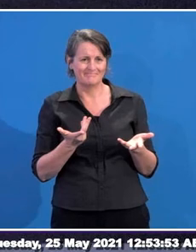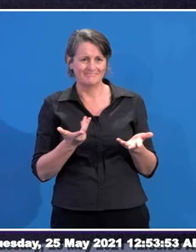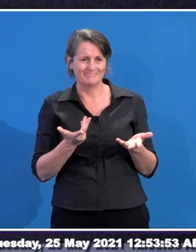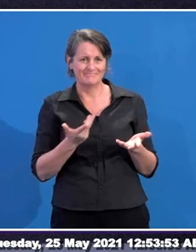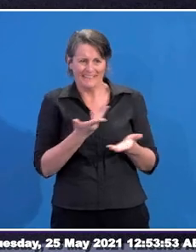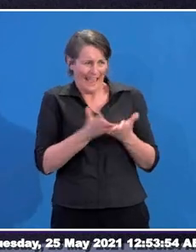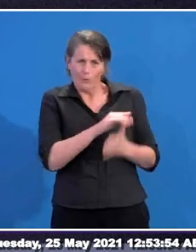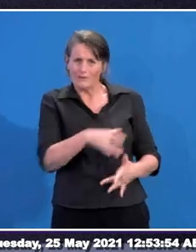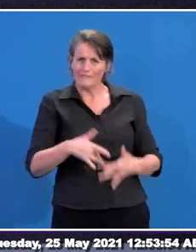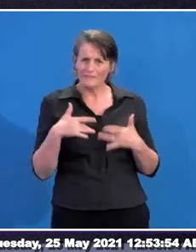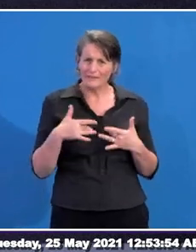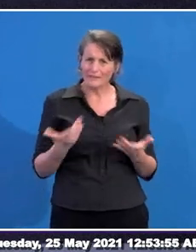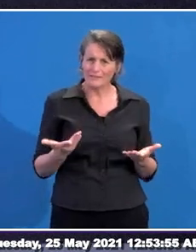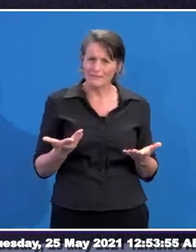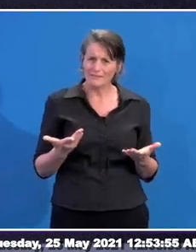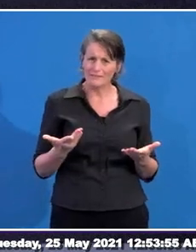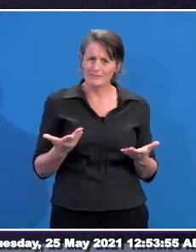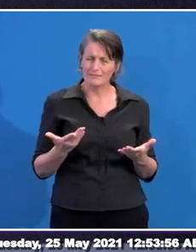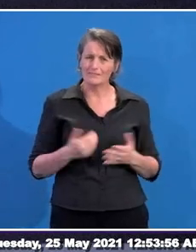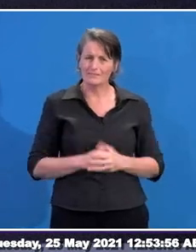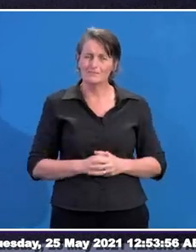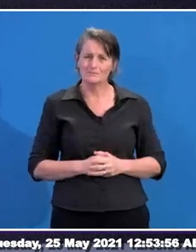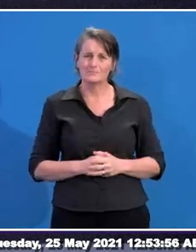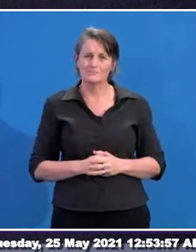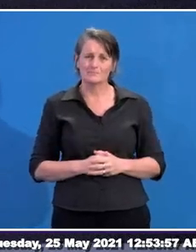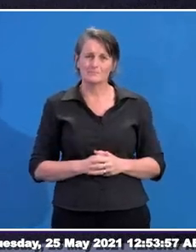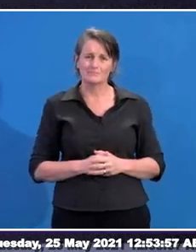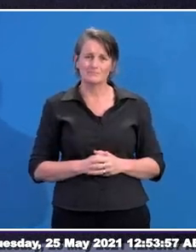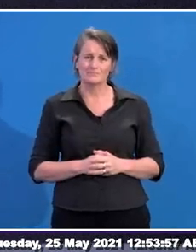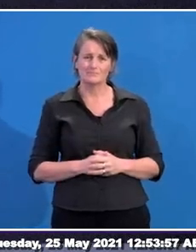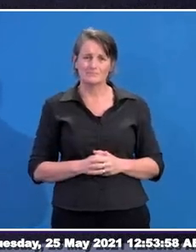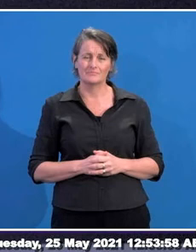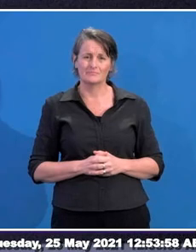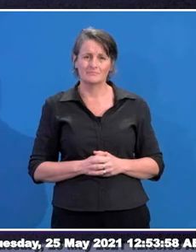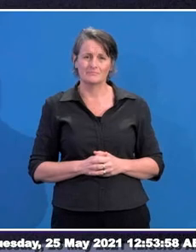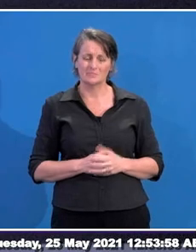felt in those moments when any of this was happening, when there's no mum and